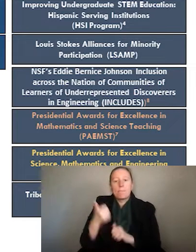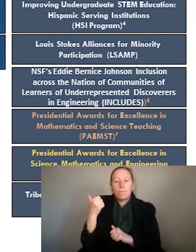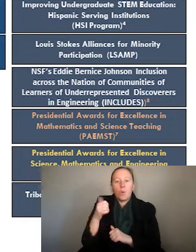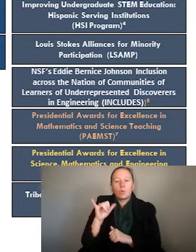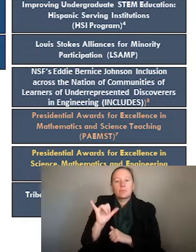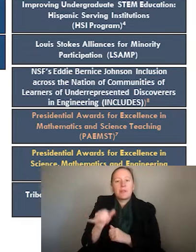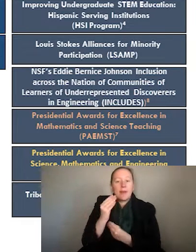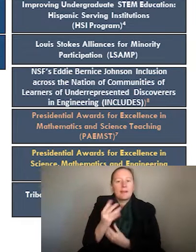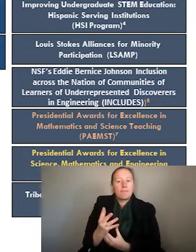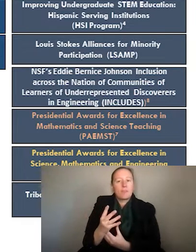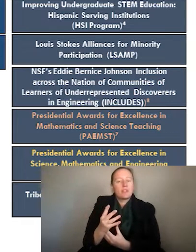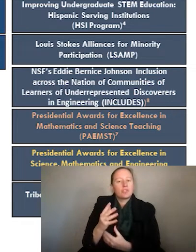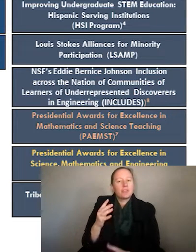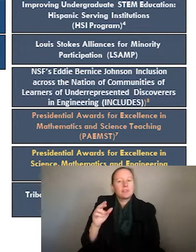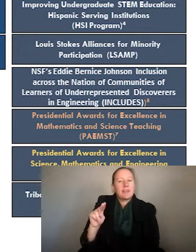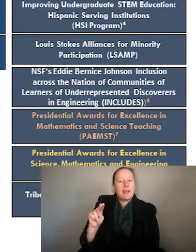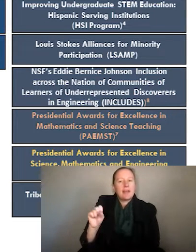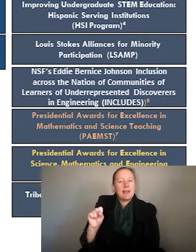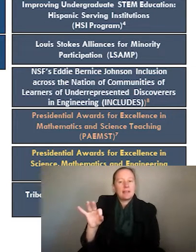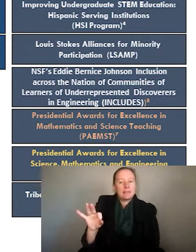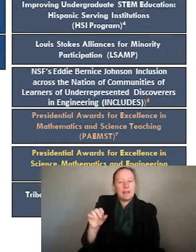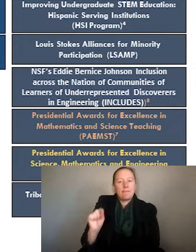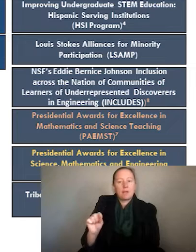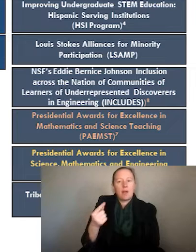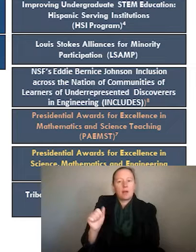is on the NSF.gov/EDU website.